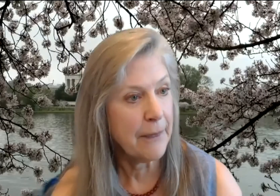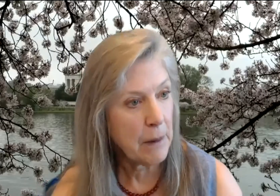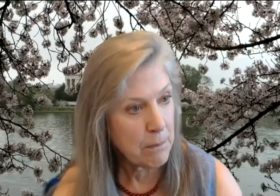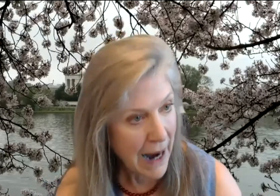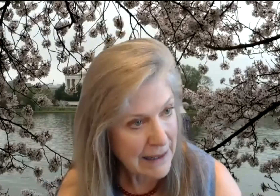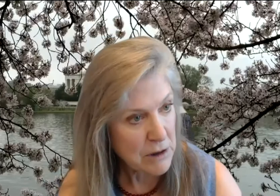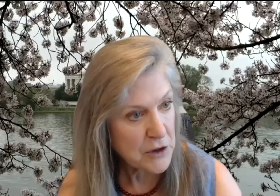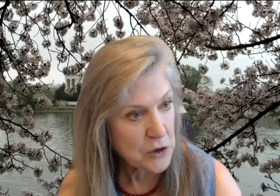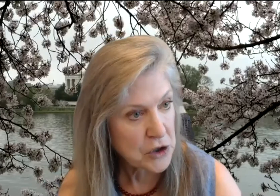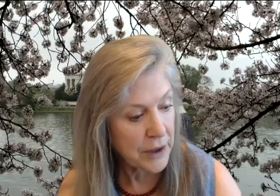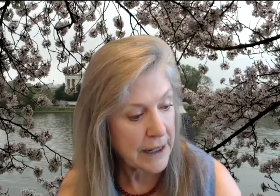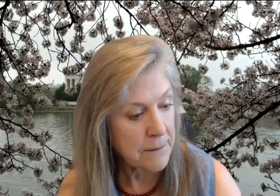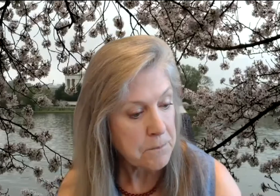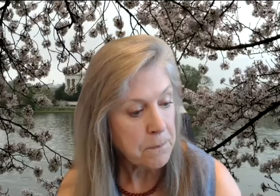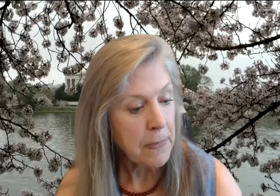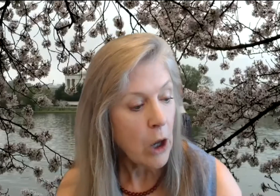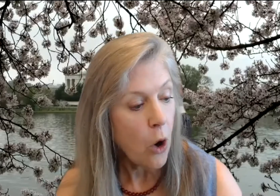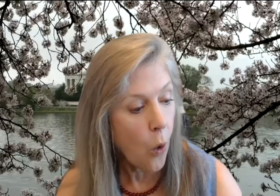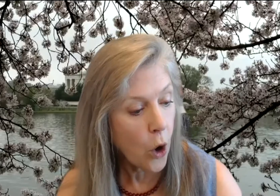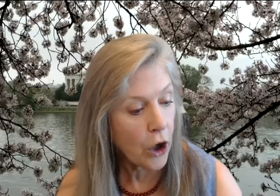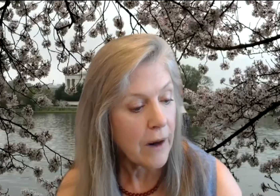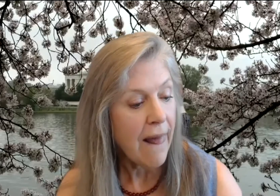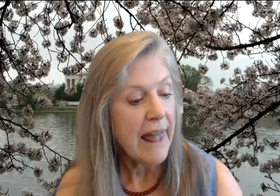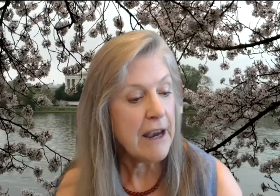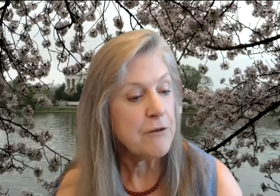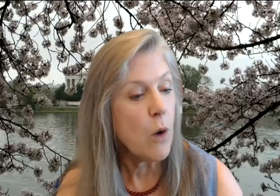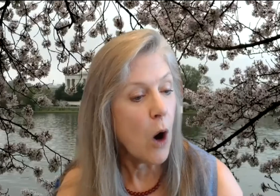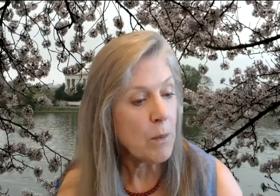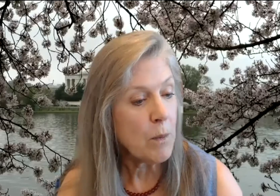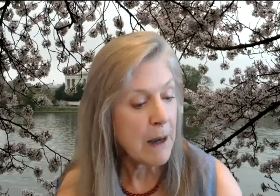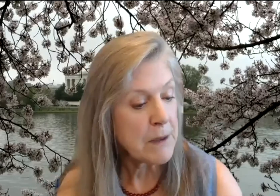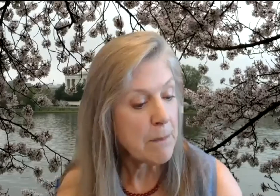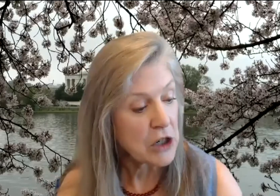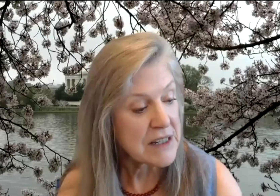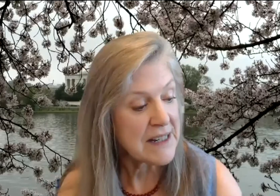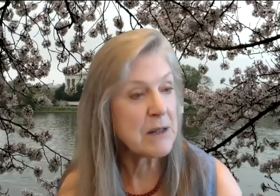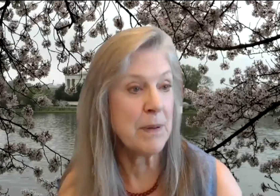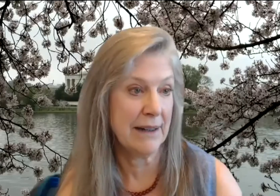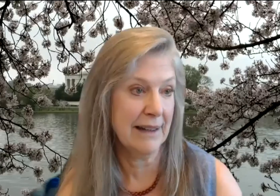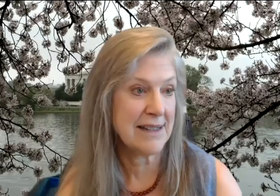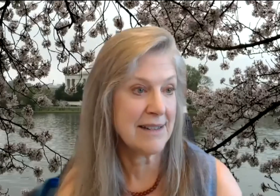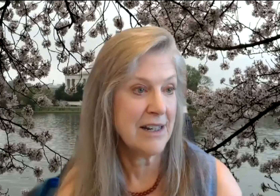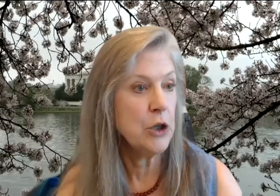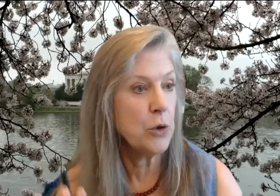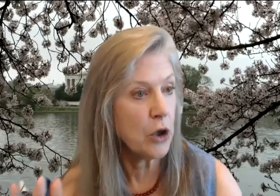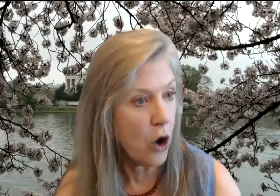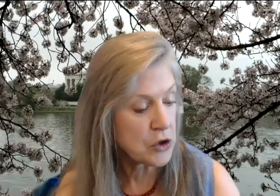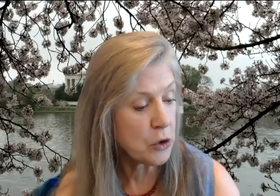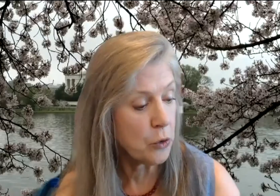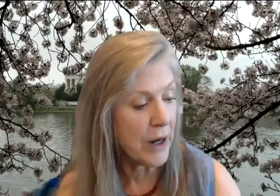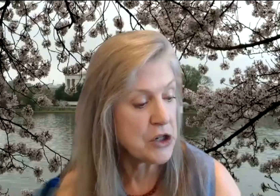at the bottom of your screen, or if you open up the participant list, you can also raise